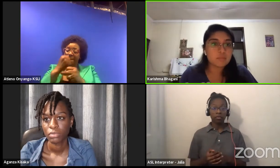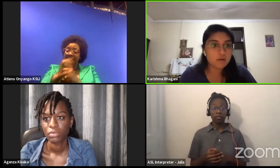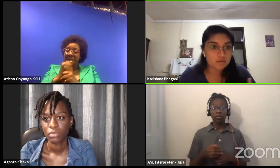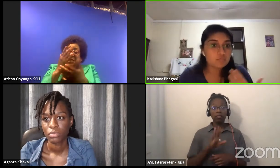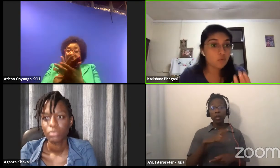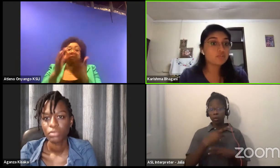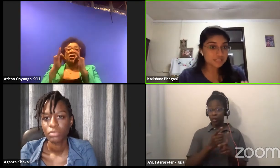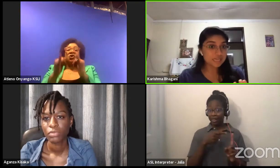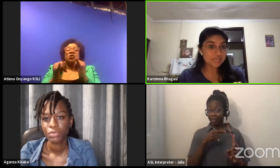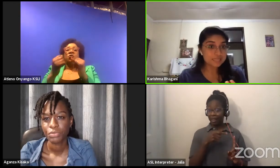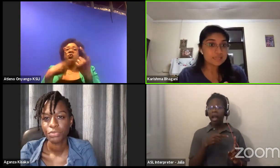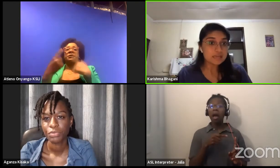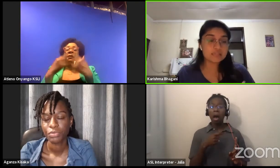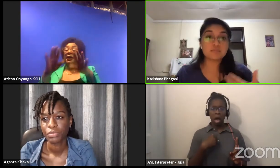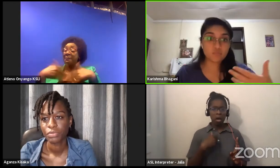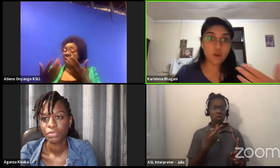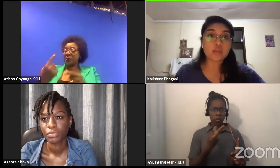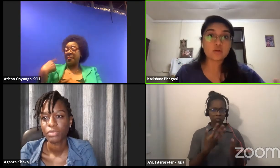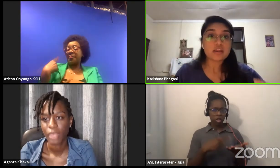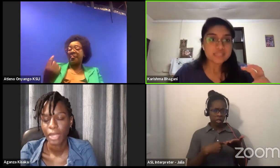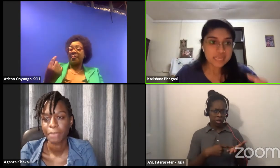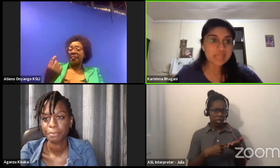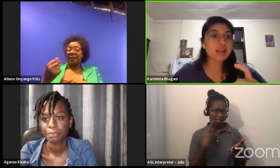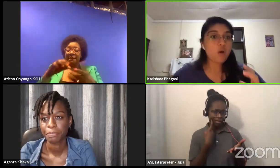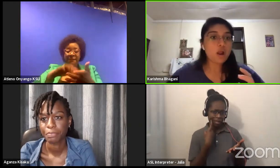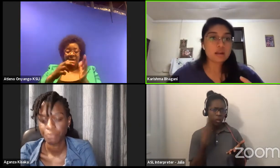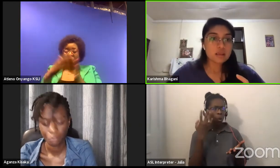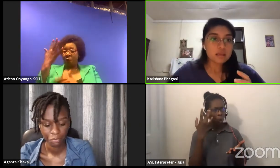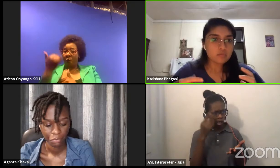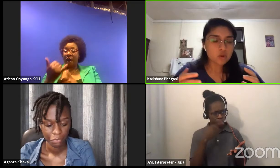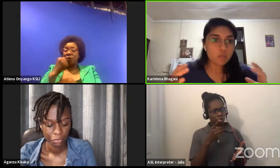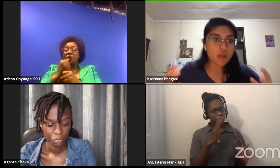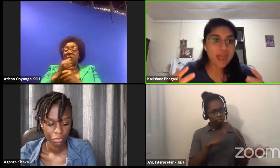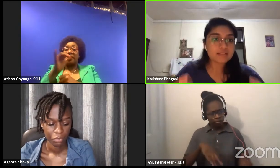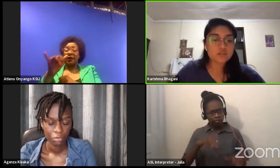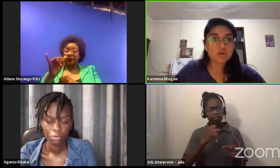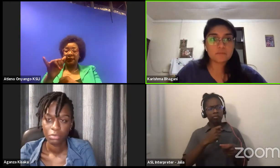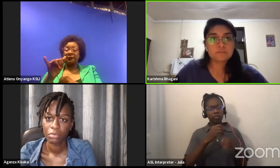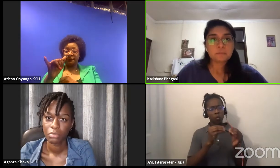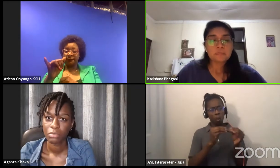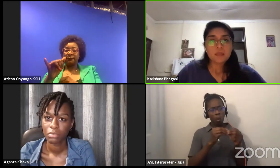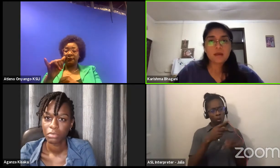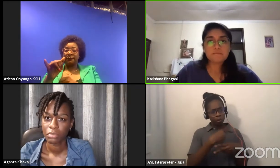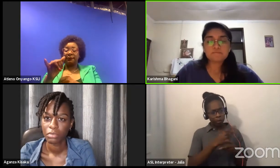about more recently in terms of why you're taking that on, you know, more hands-on.